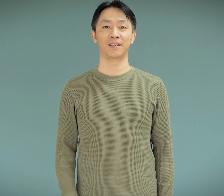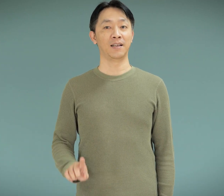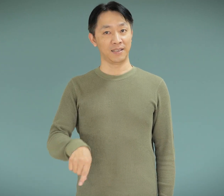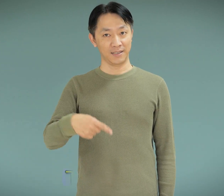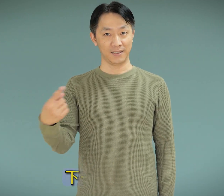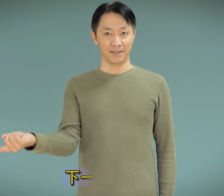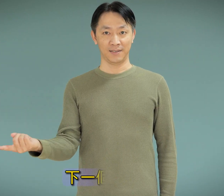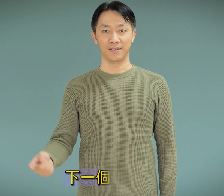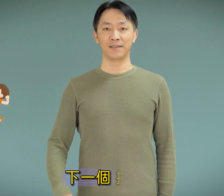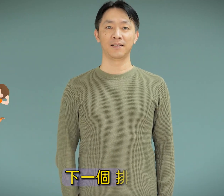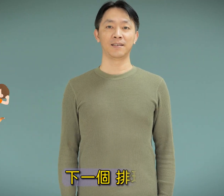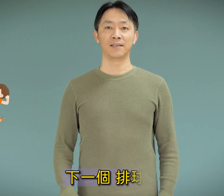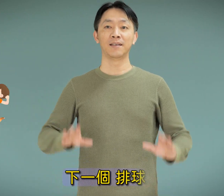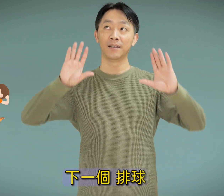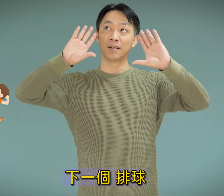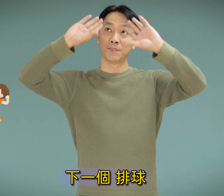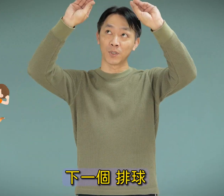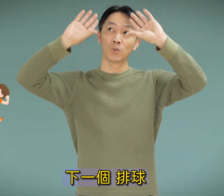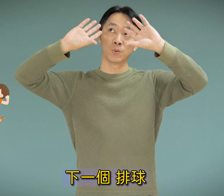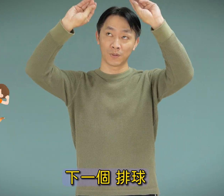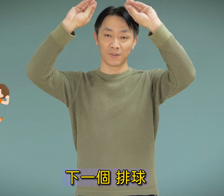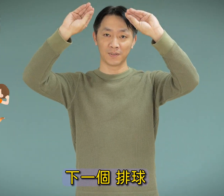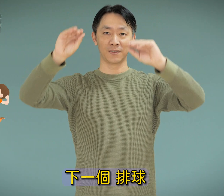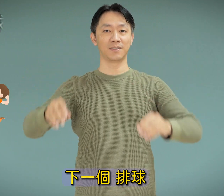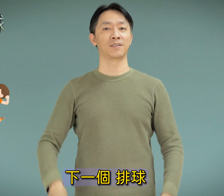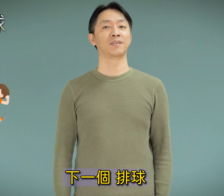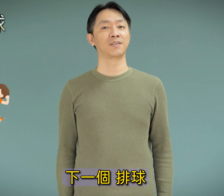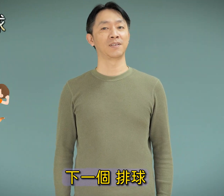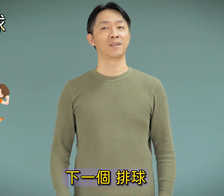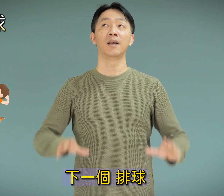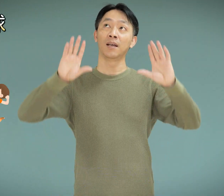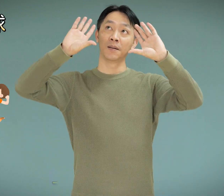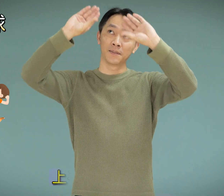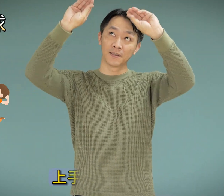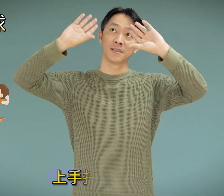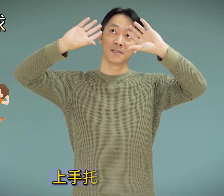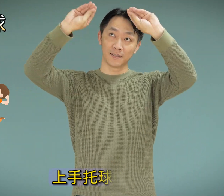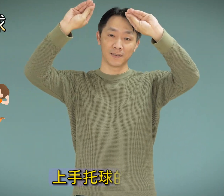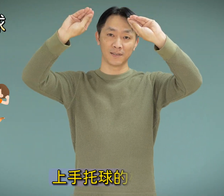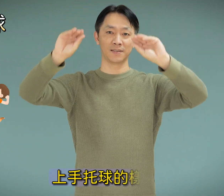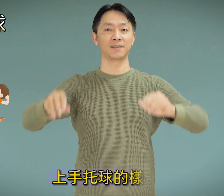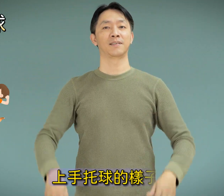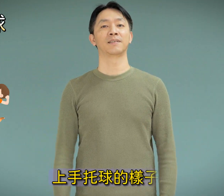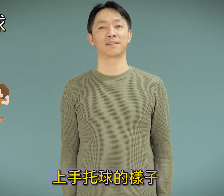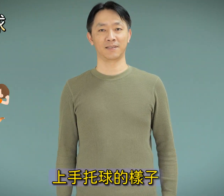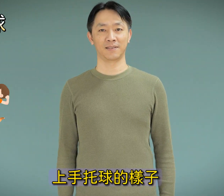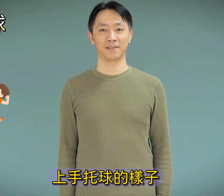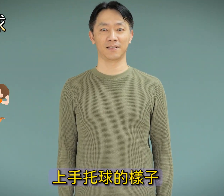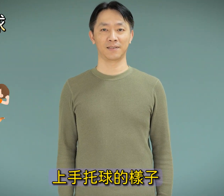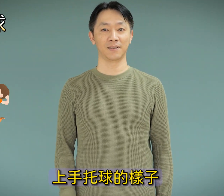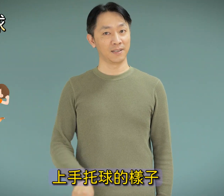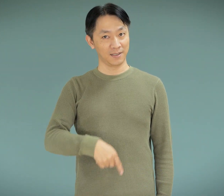next one is.. VOLLEYBALL just to the ball tossing action